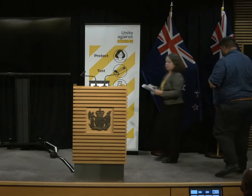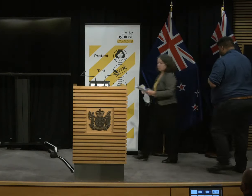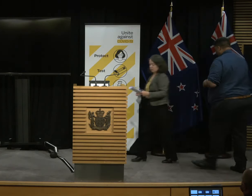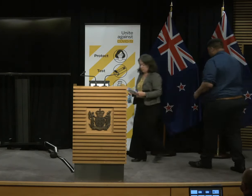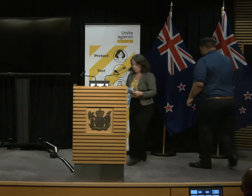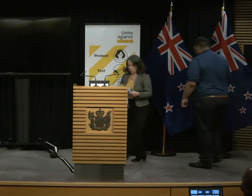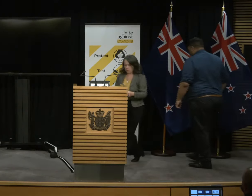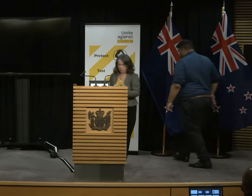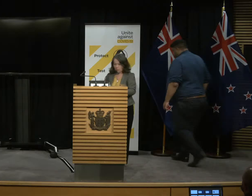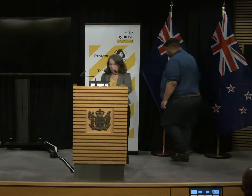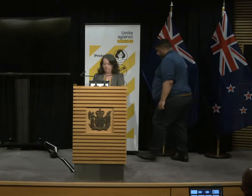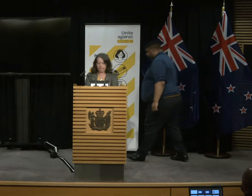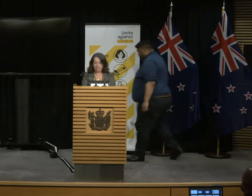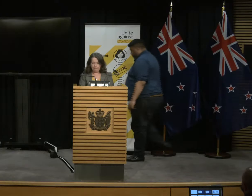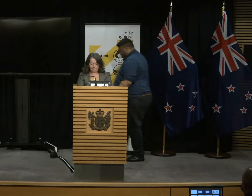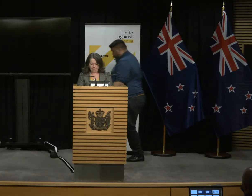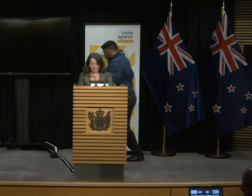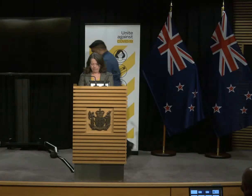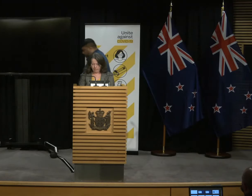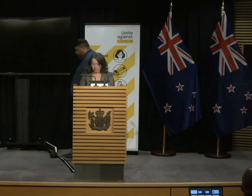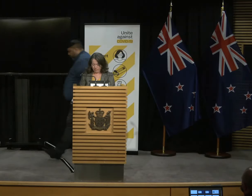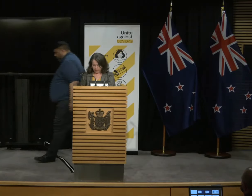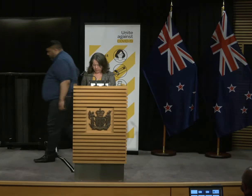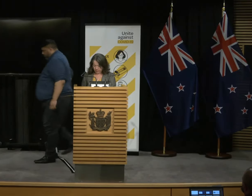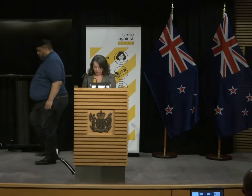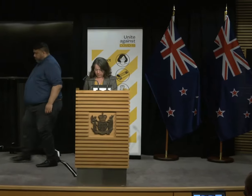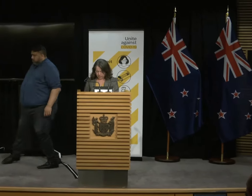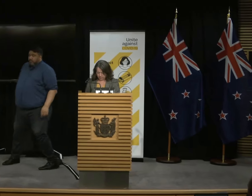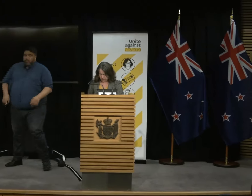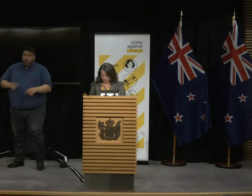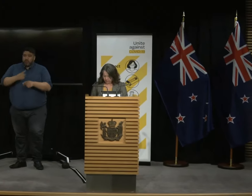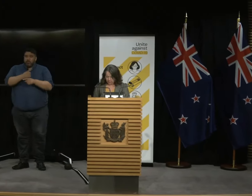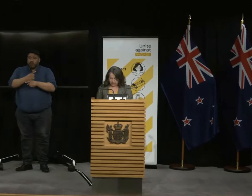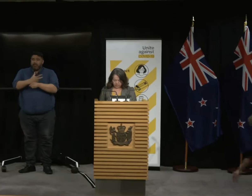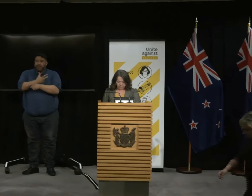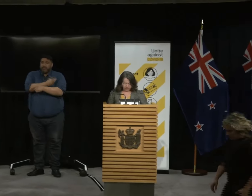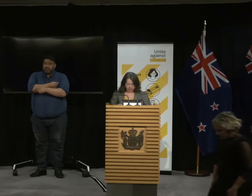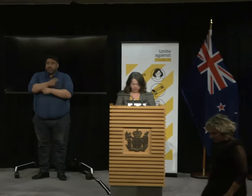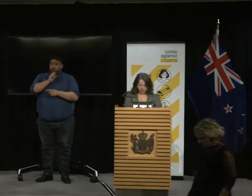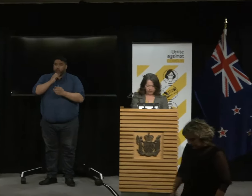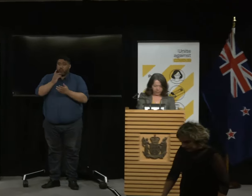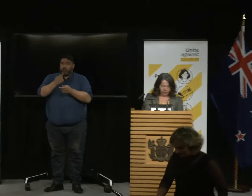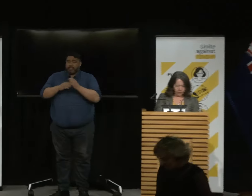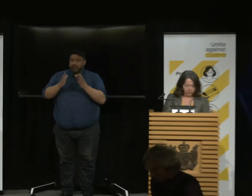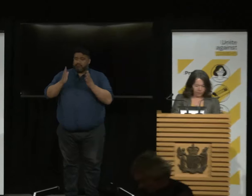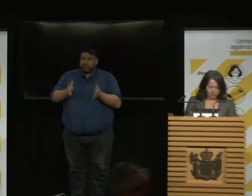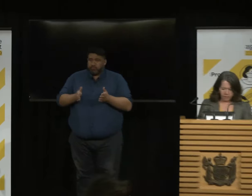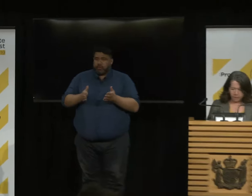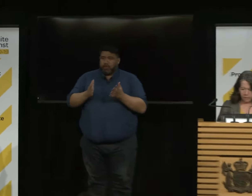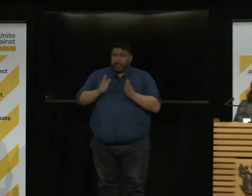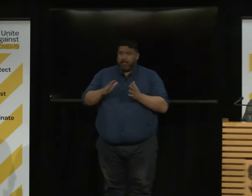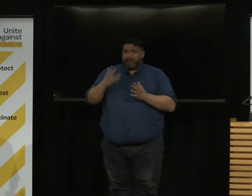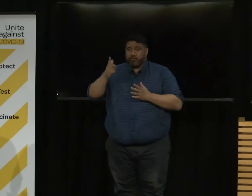us again.